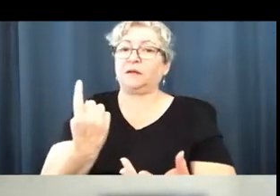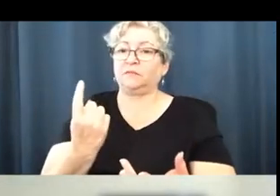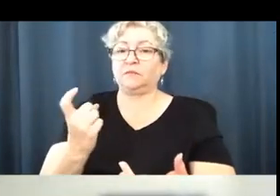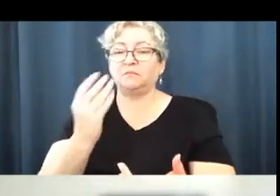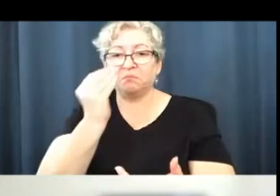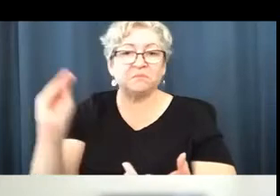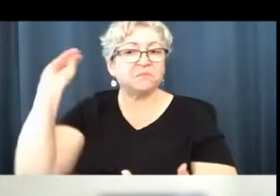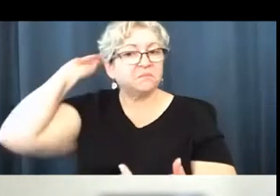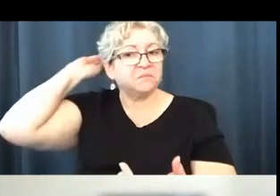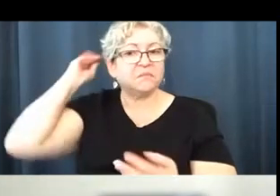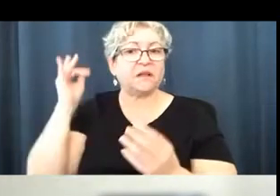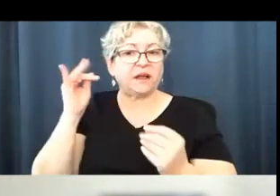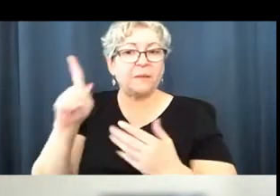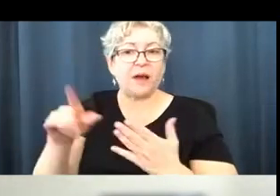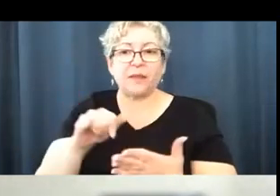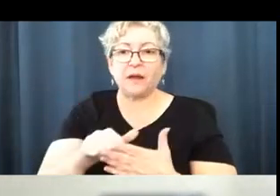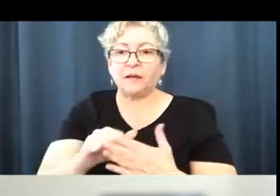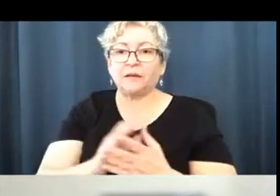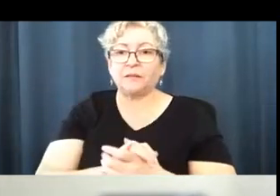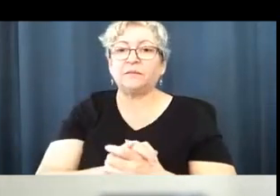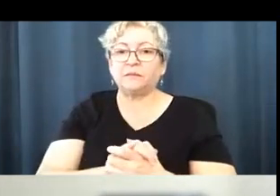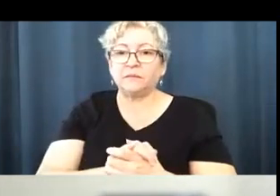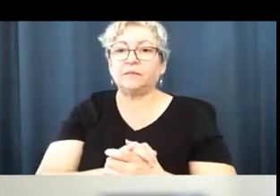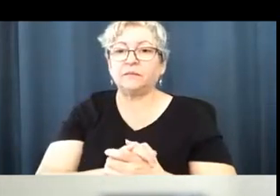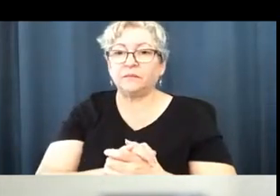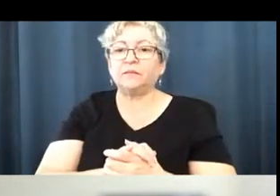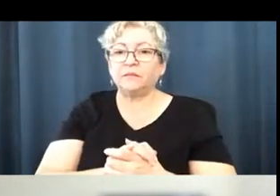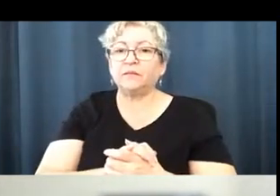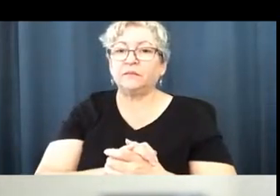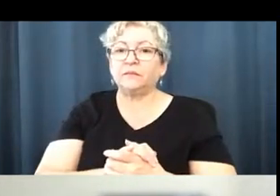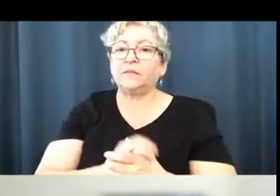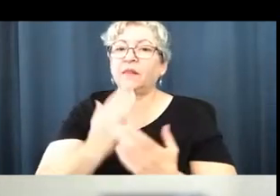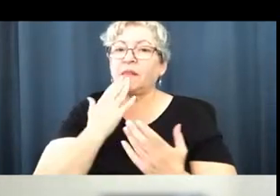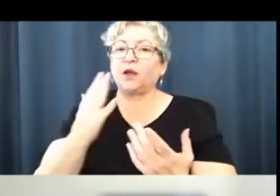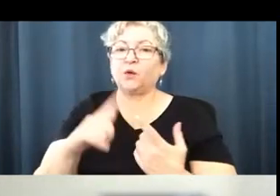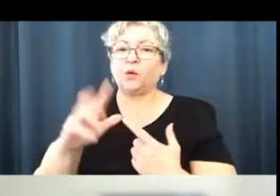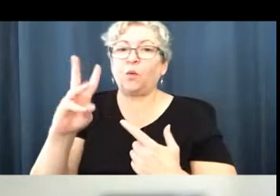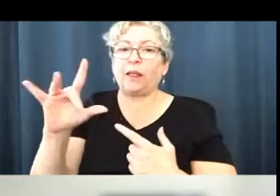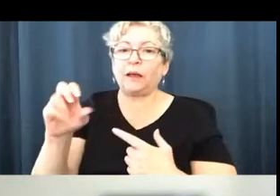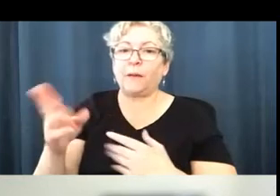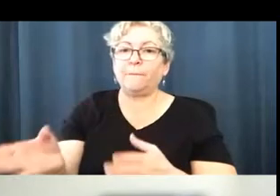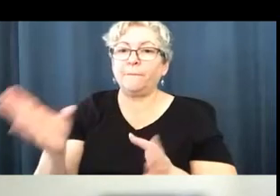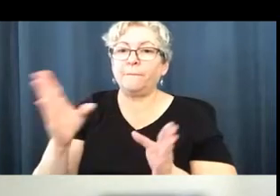I know that one in 20 numbers very good. Yeah, thanks William. Okay, then one more category is blindness